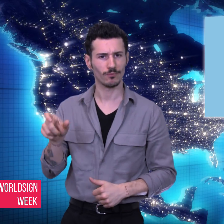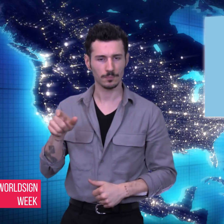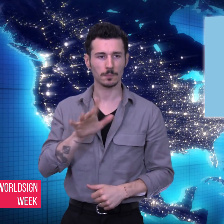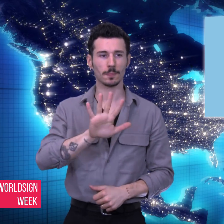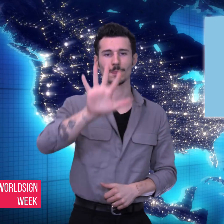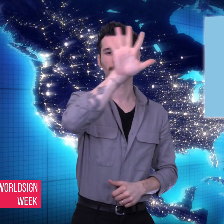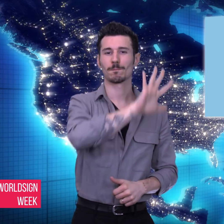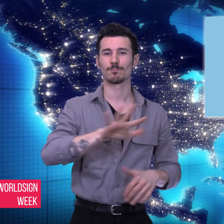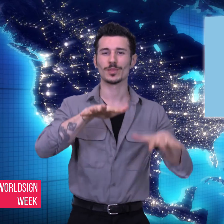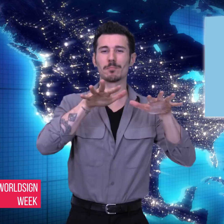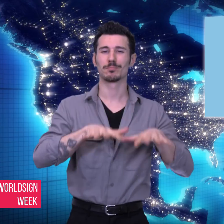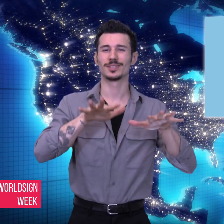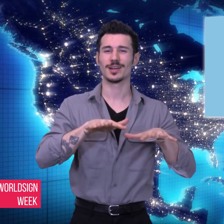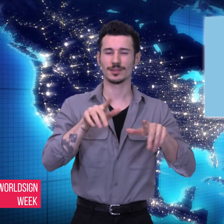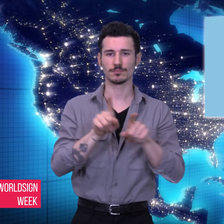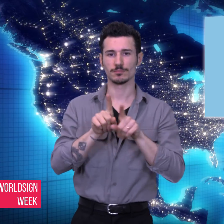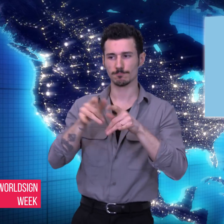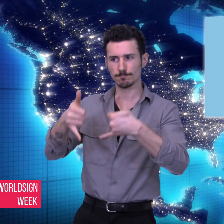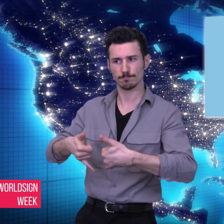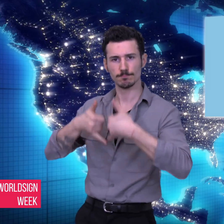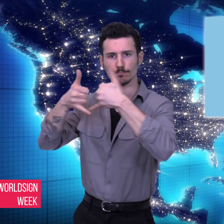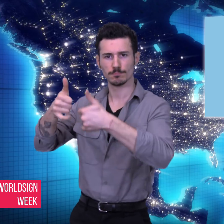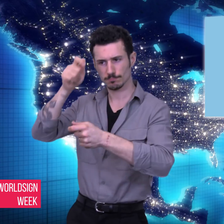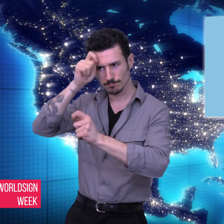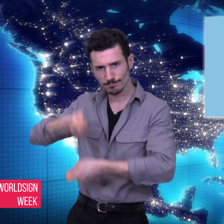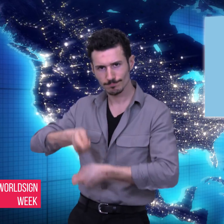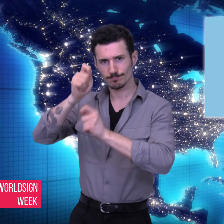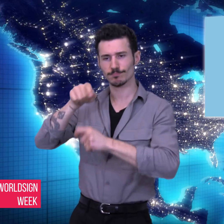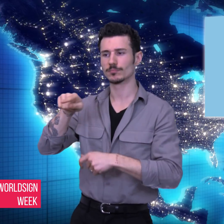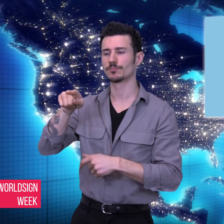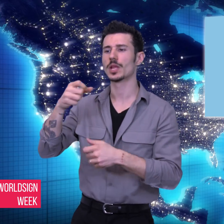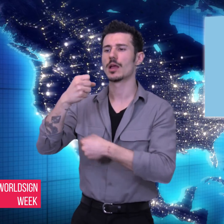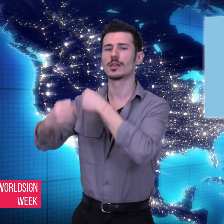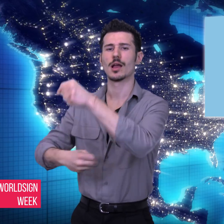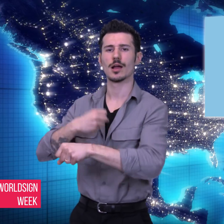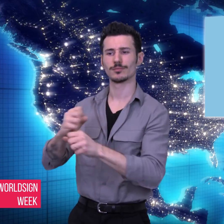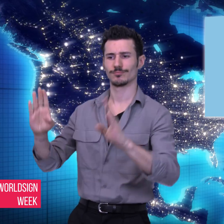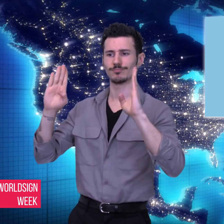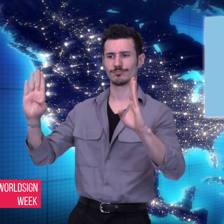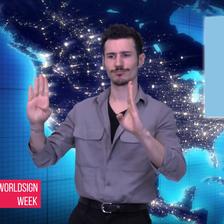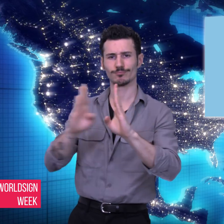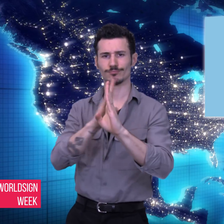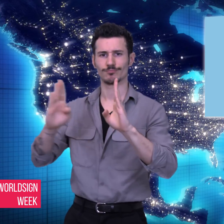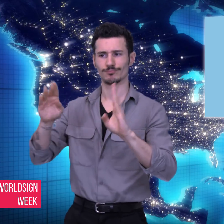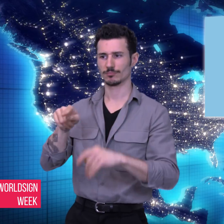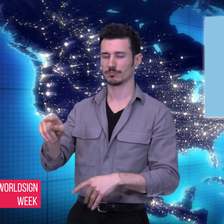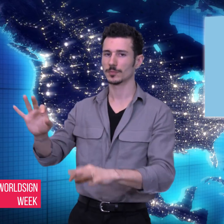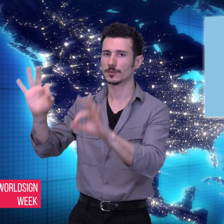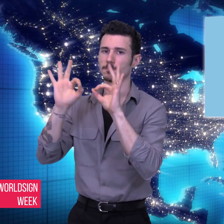What Robert, who is Deaf and was once